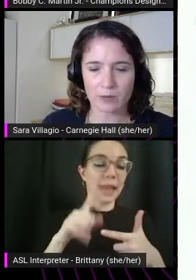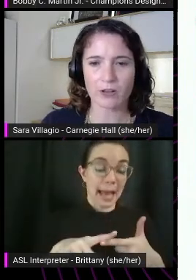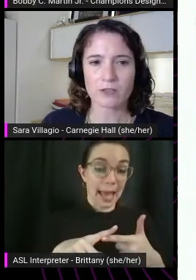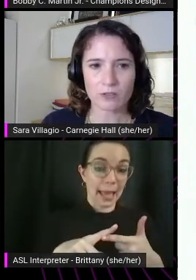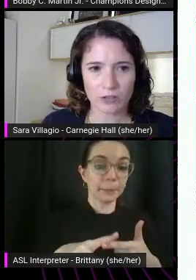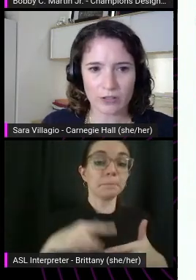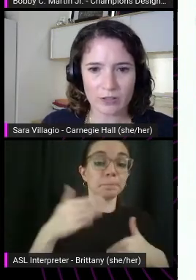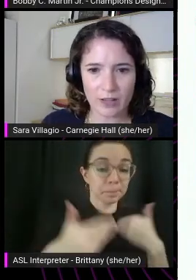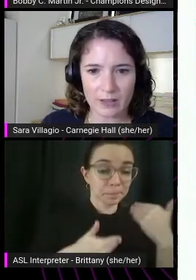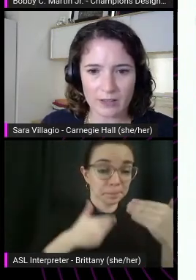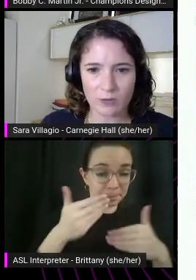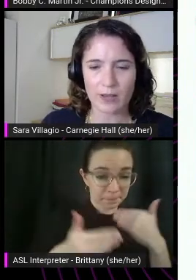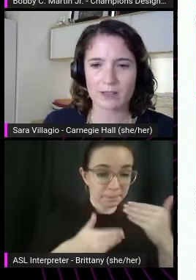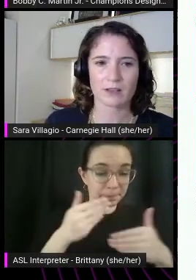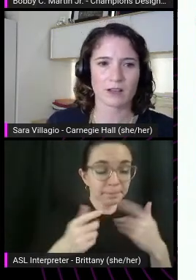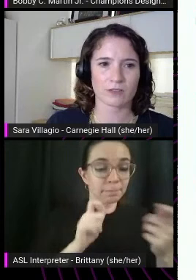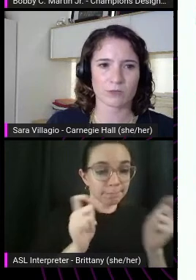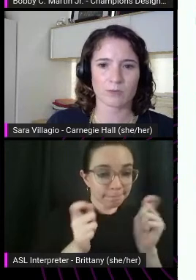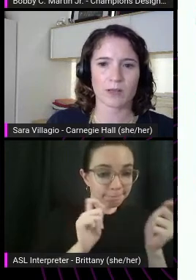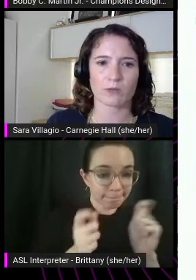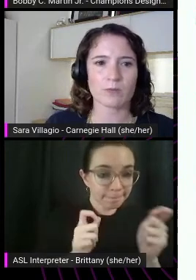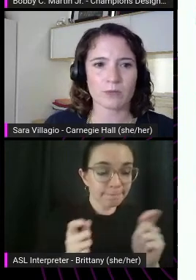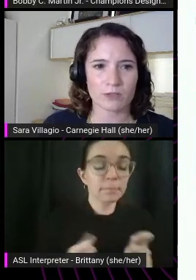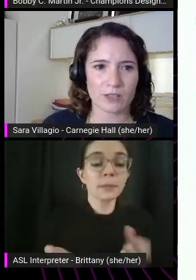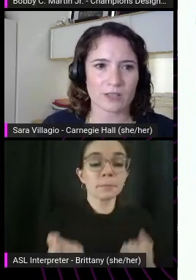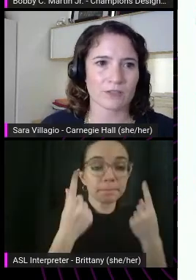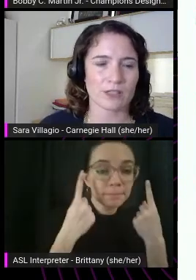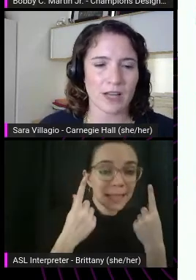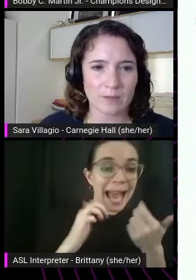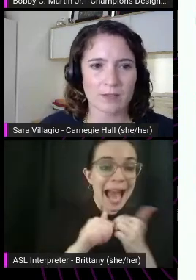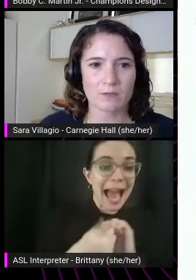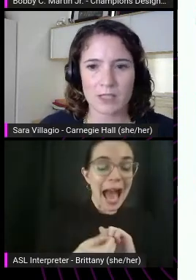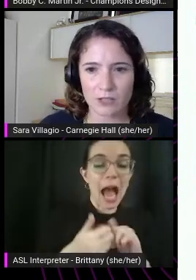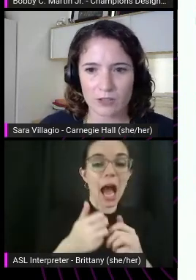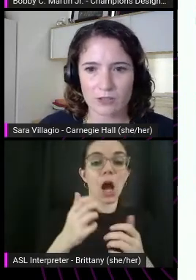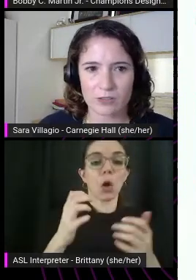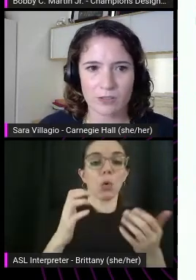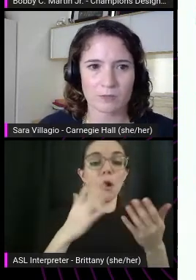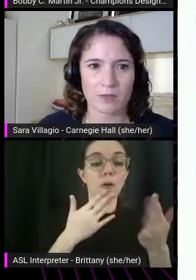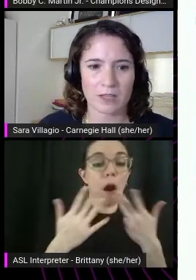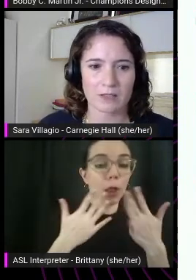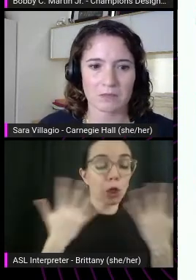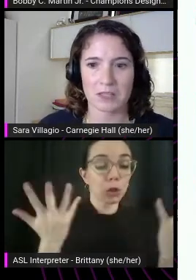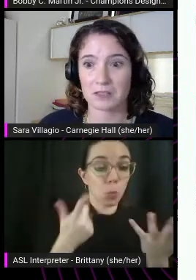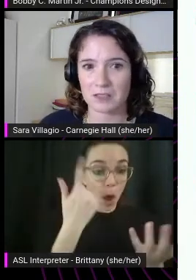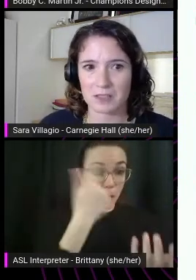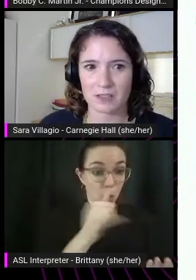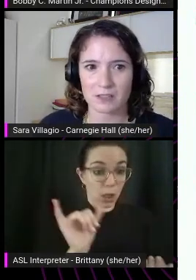but also learned that the ways the colors were being reproduced on different types of materials, could be inconsistent.